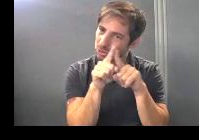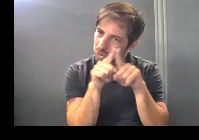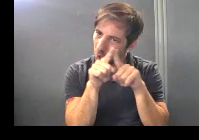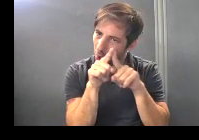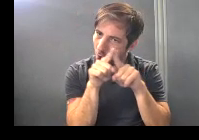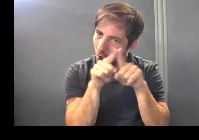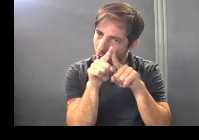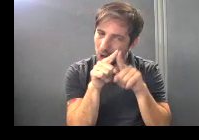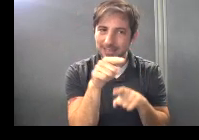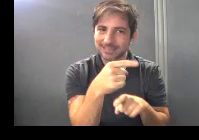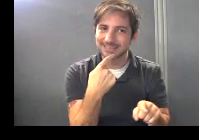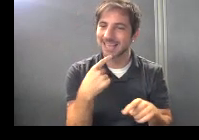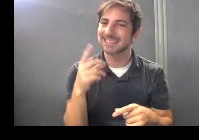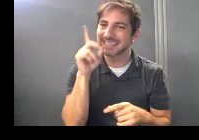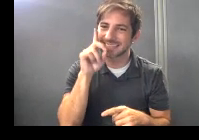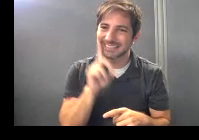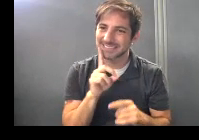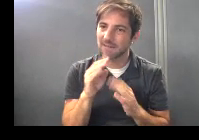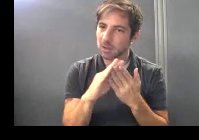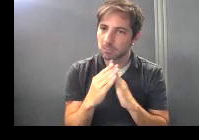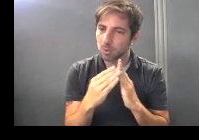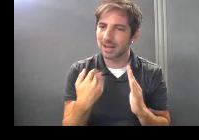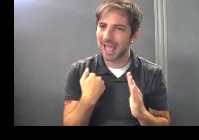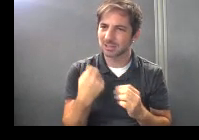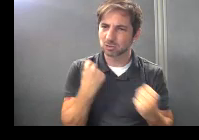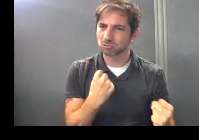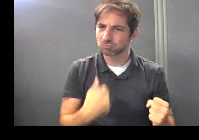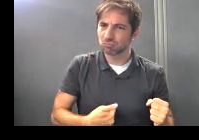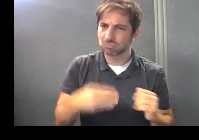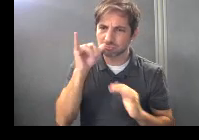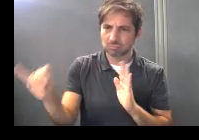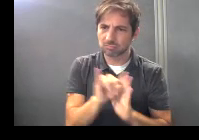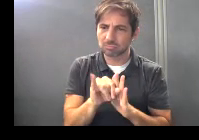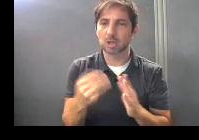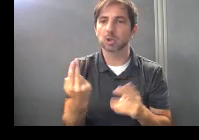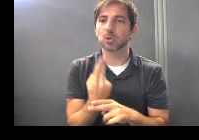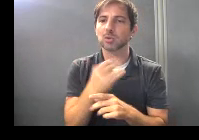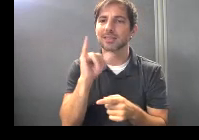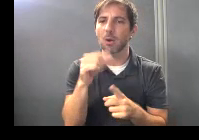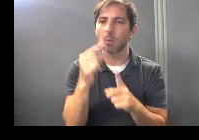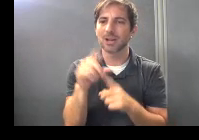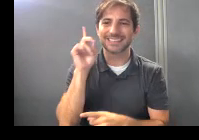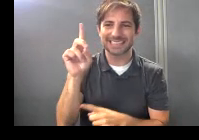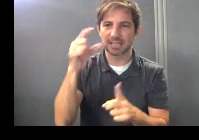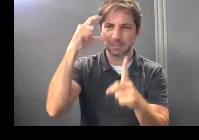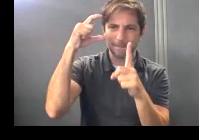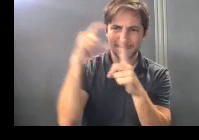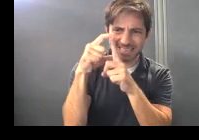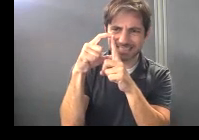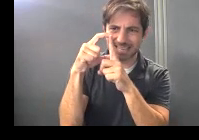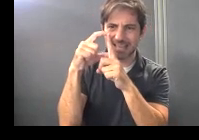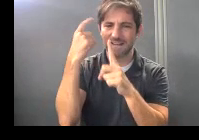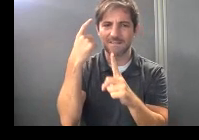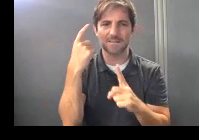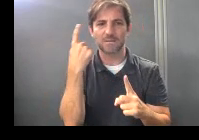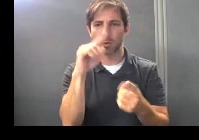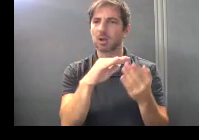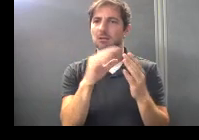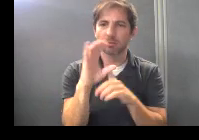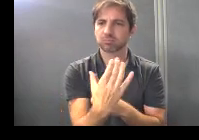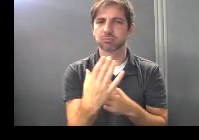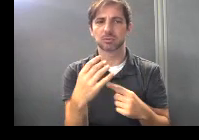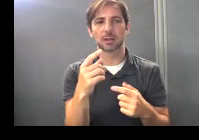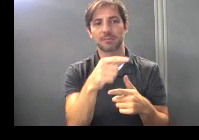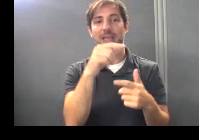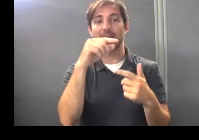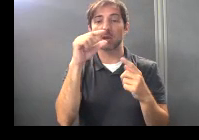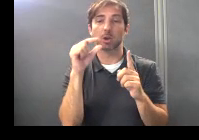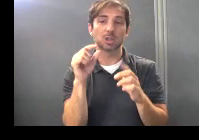HAS A STRONG SENSE OF COMMUNITY AND USES "D" FOR CULTURALLY DEAF AND D IS USED FOR THE